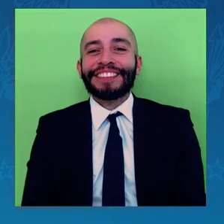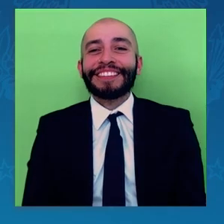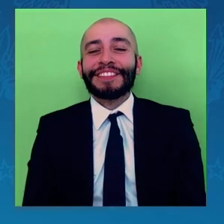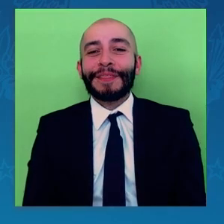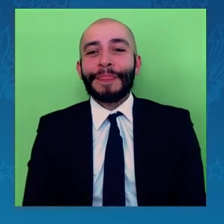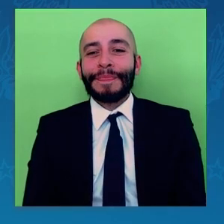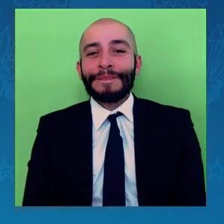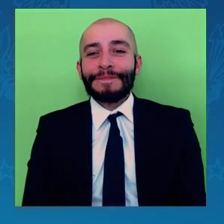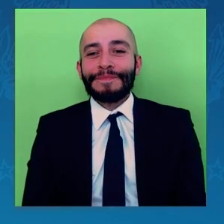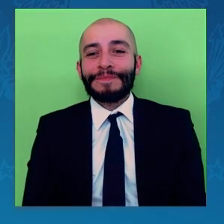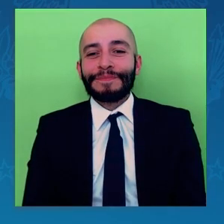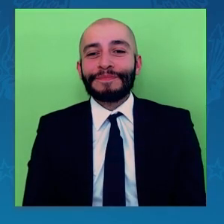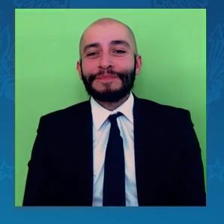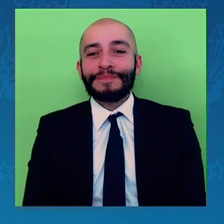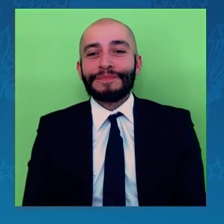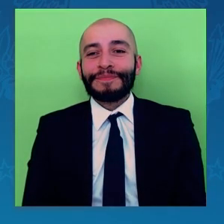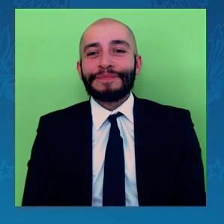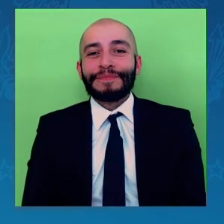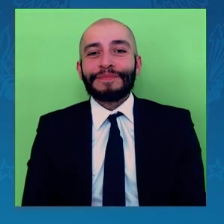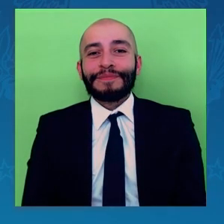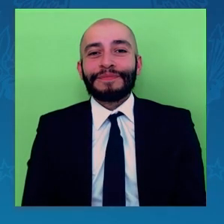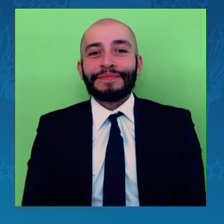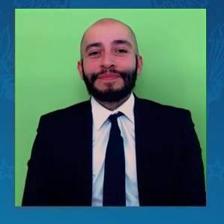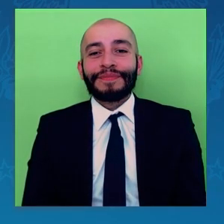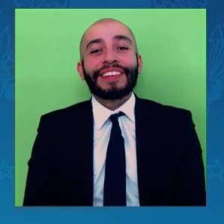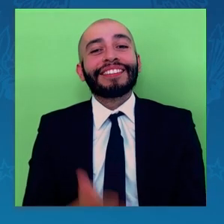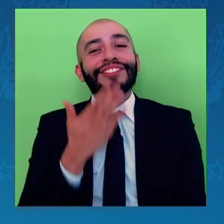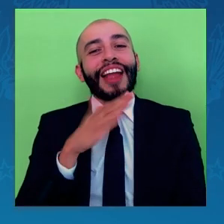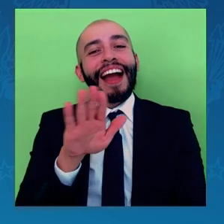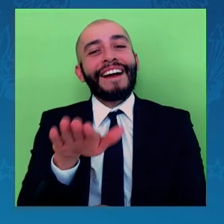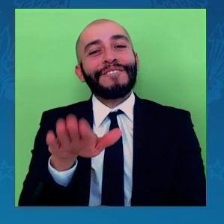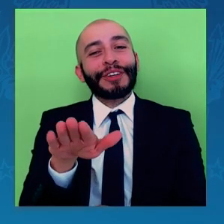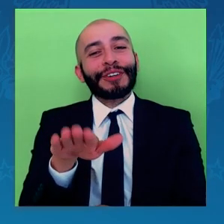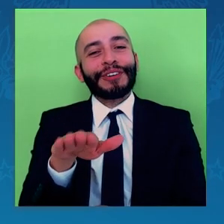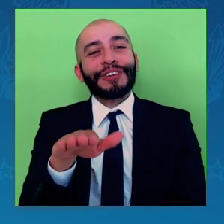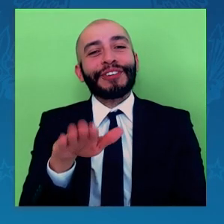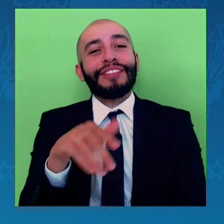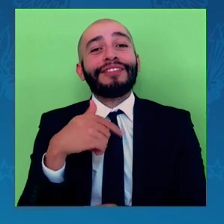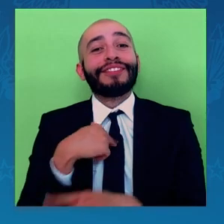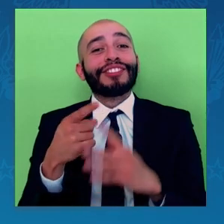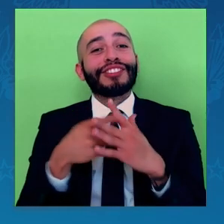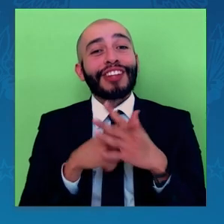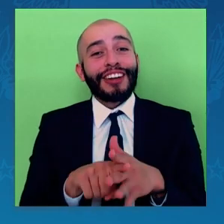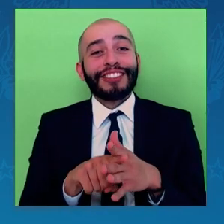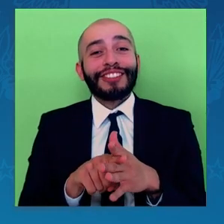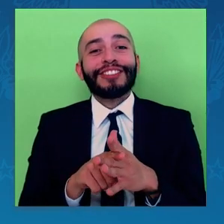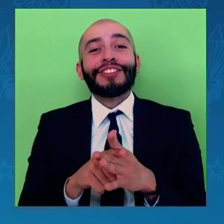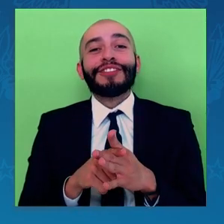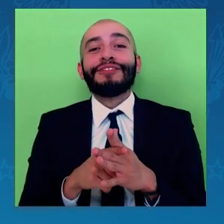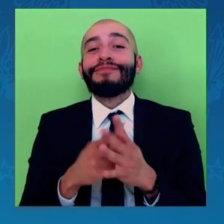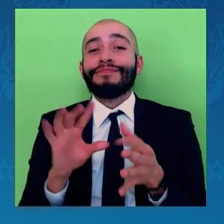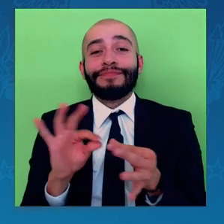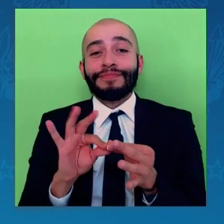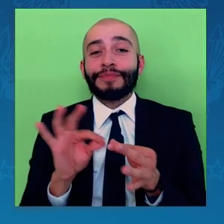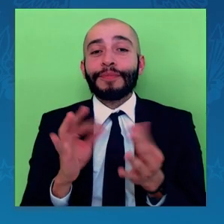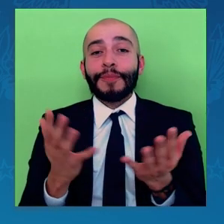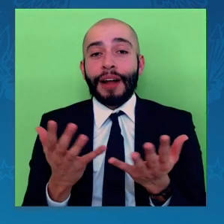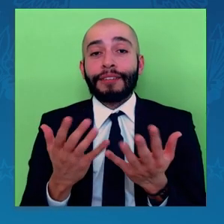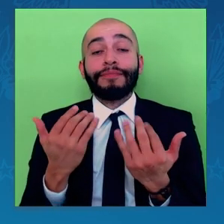The Vice President: Good afternoon. Before I begin with the topic of this discussion, I want to say a word about the tragedy